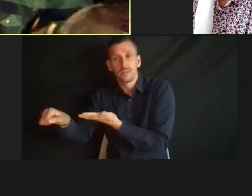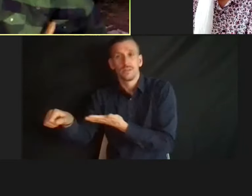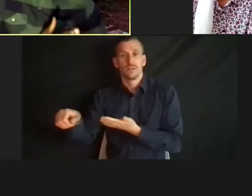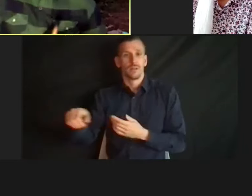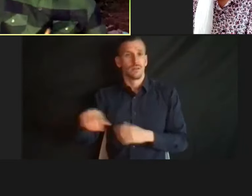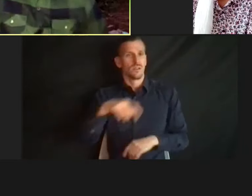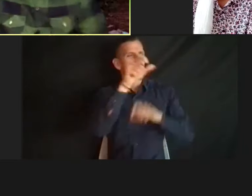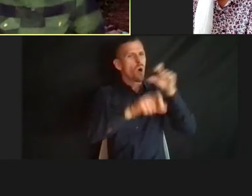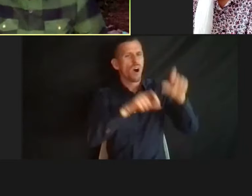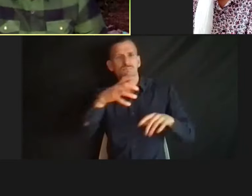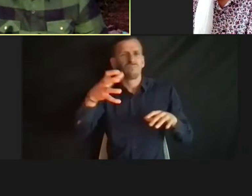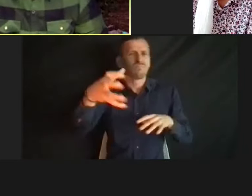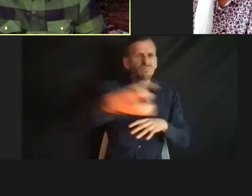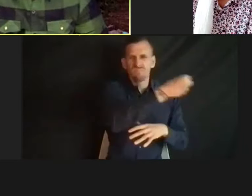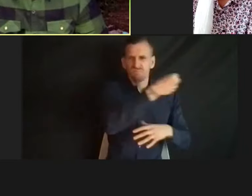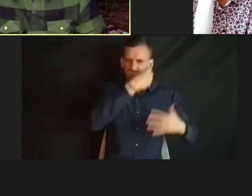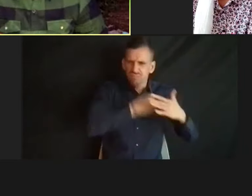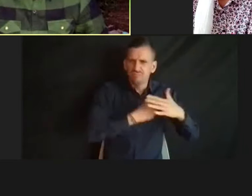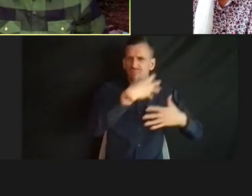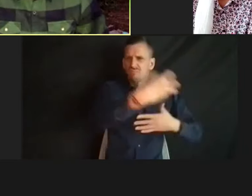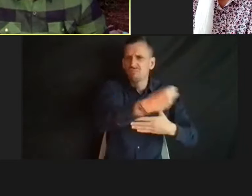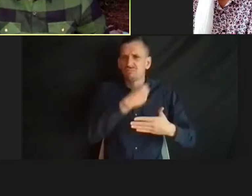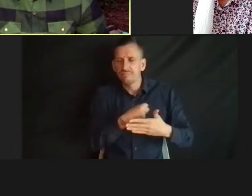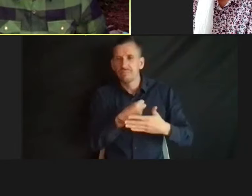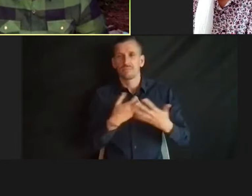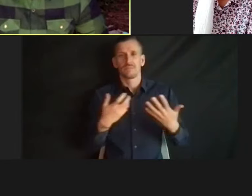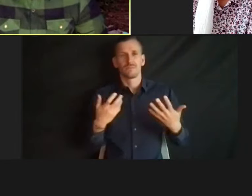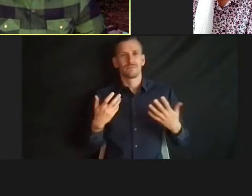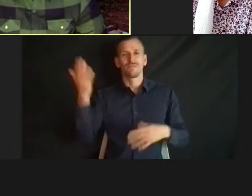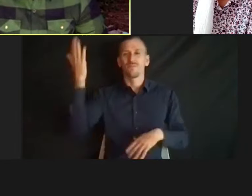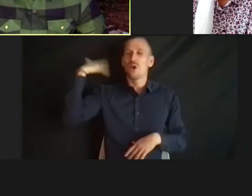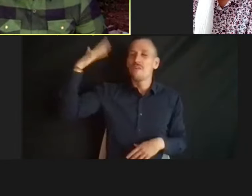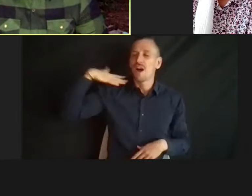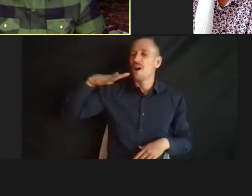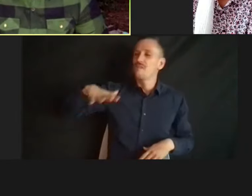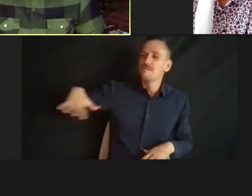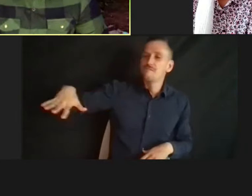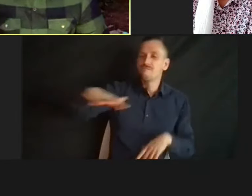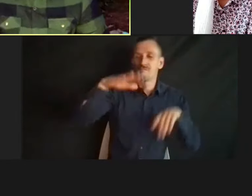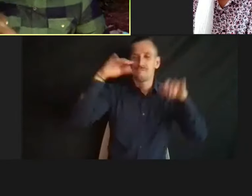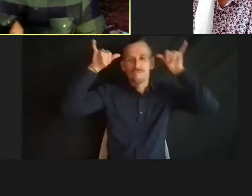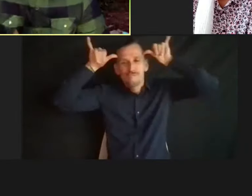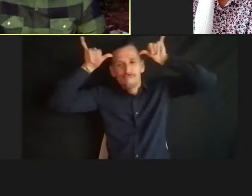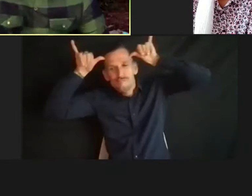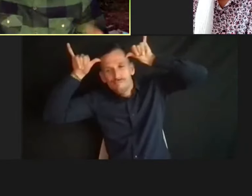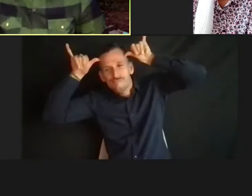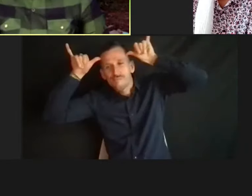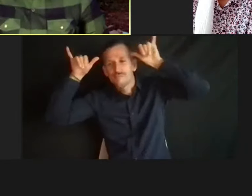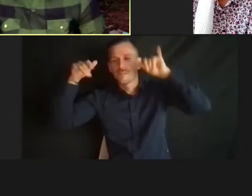comes and settled in a place where people used to cultivate their crops. So, after a period of time,